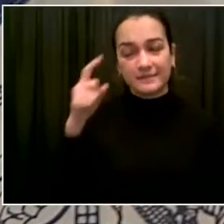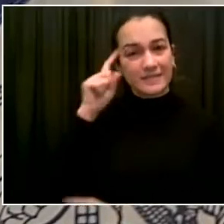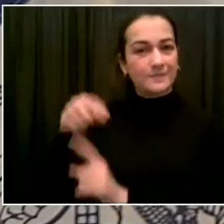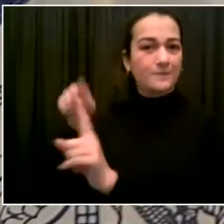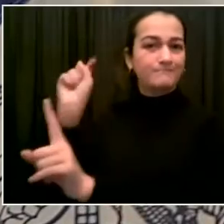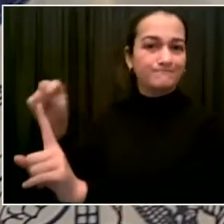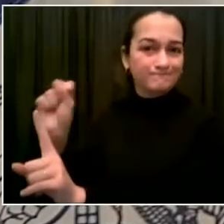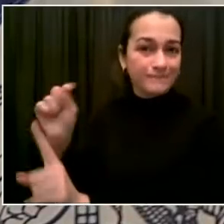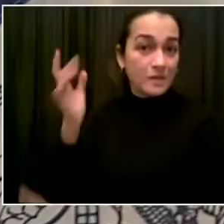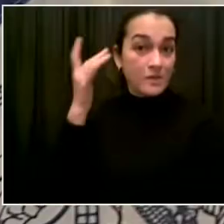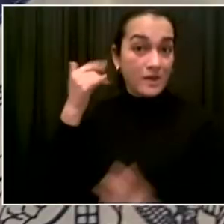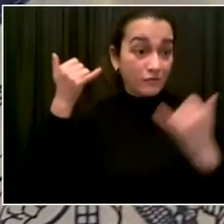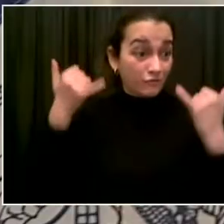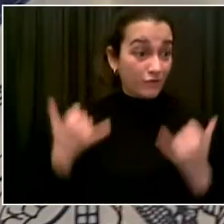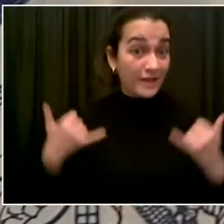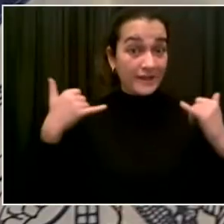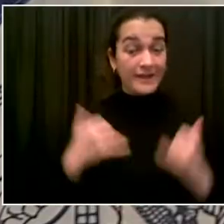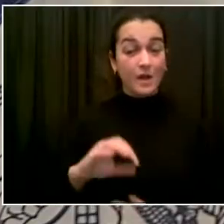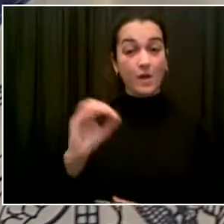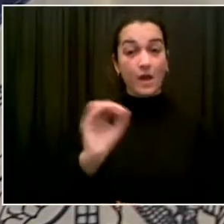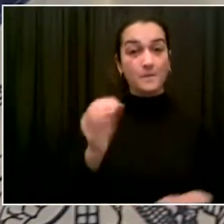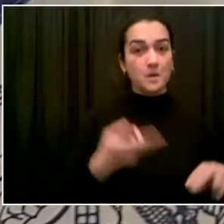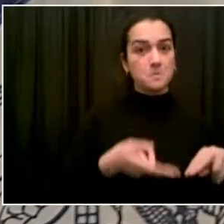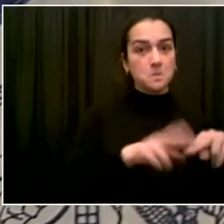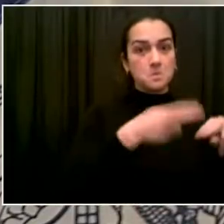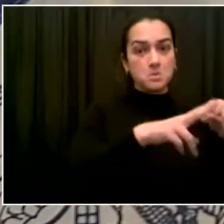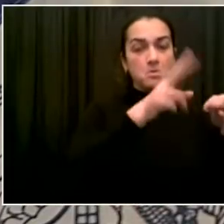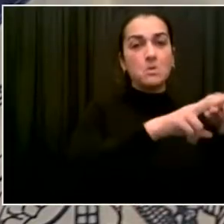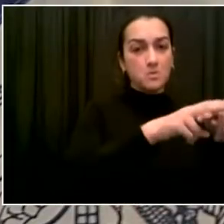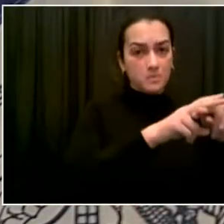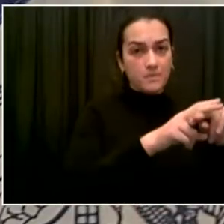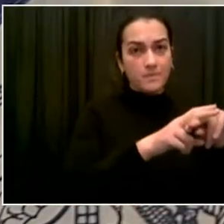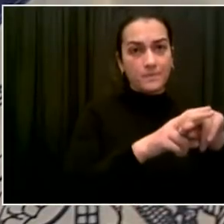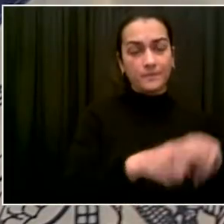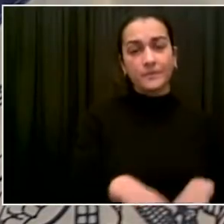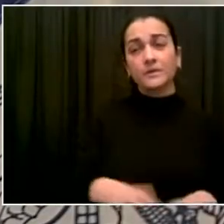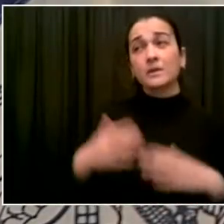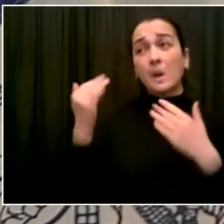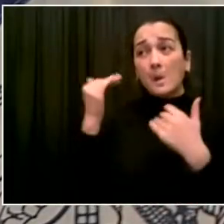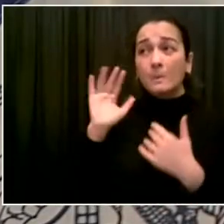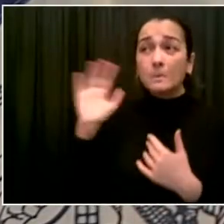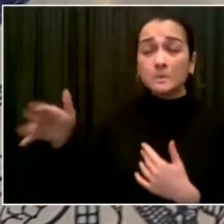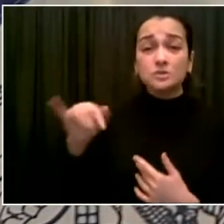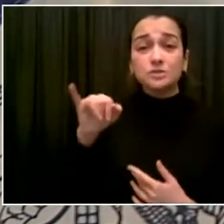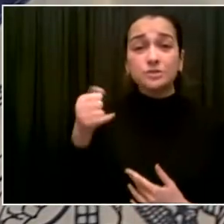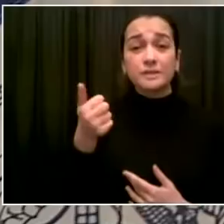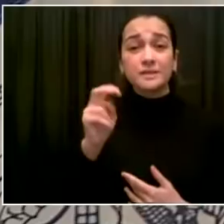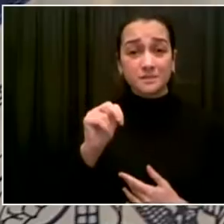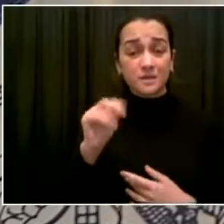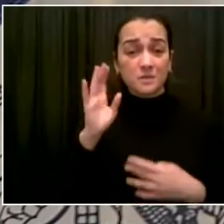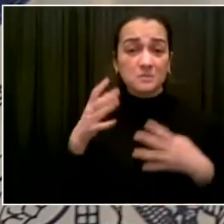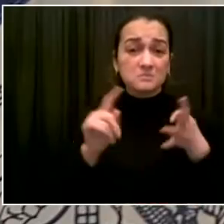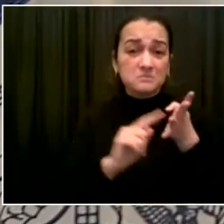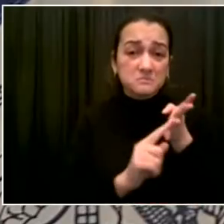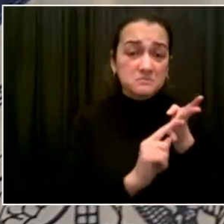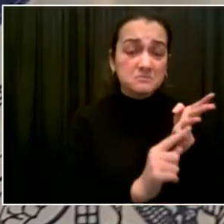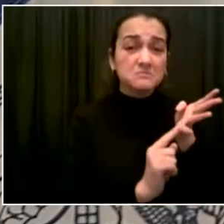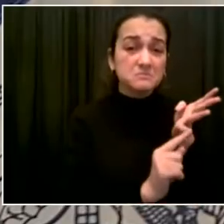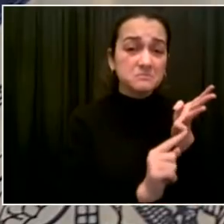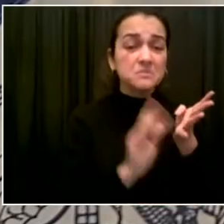A HIGH LEVEL. BUT WITH EVERYTHNGI WE ARE SEEING NOW BY THE END OF JANUARY, OMICRON SHOULD BE DISSIPATING AND